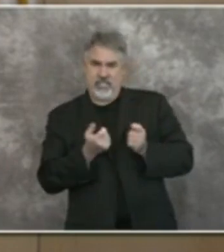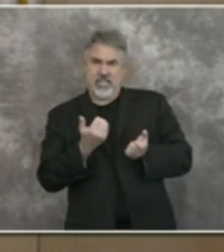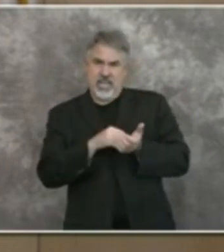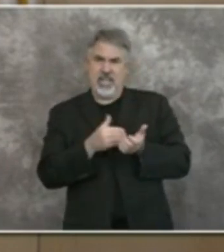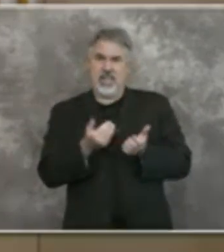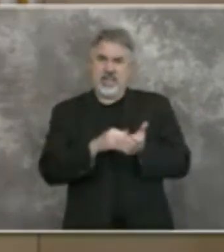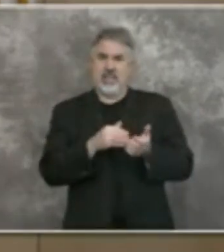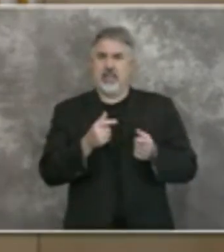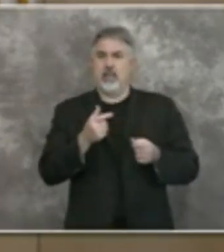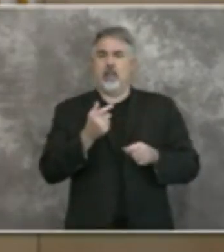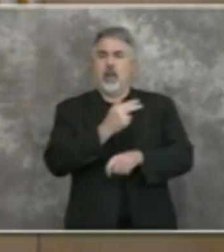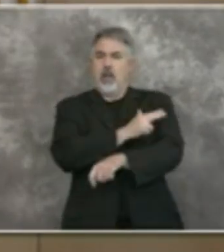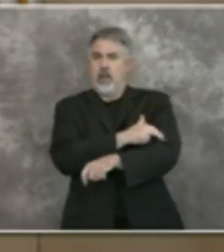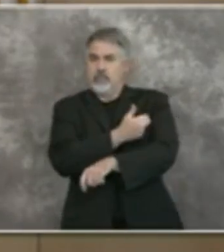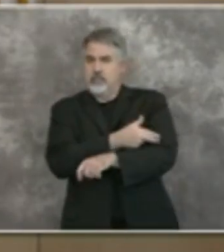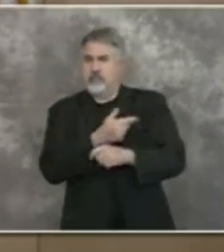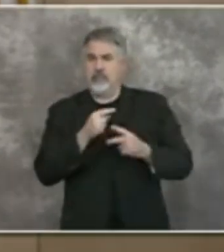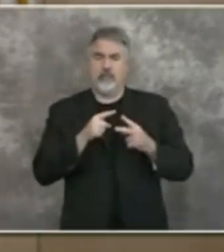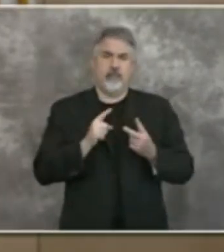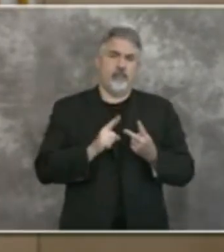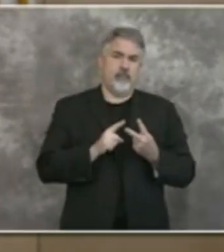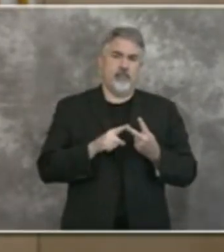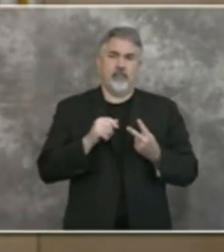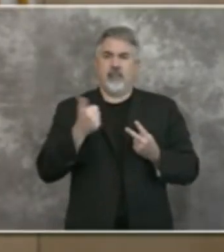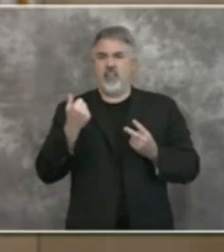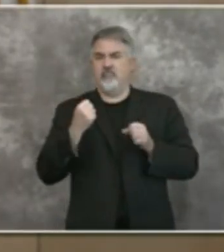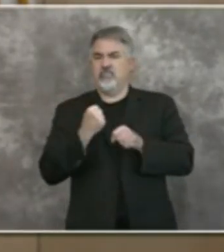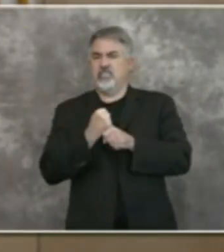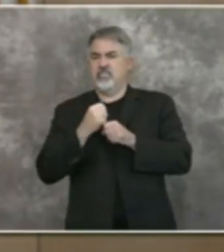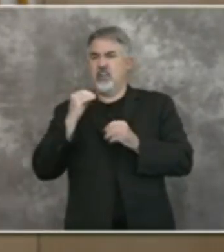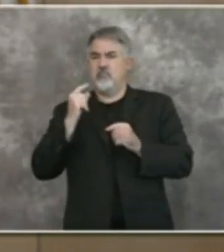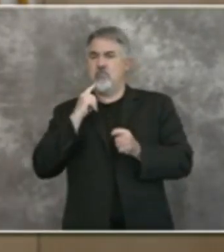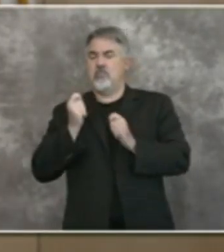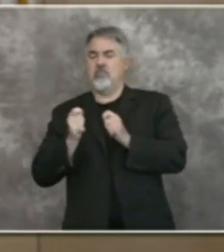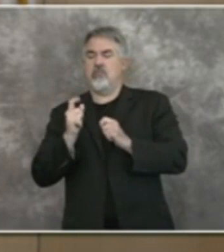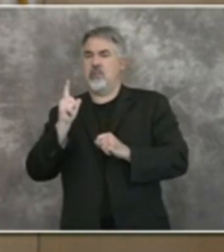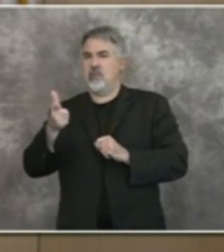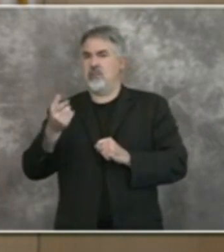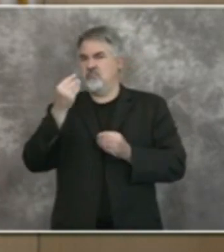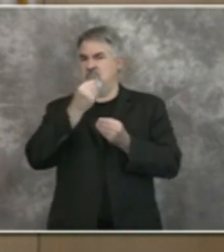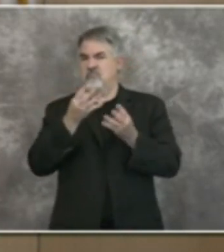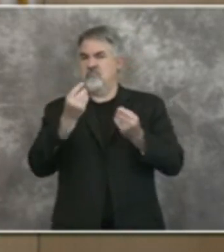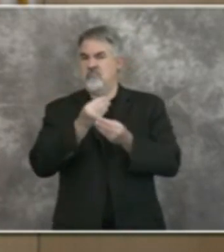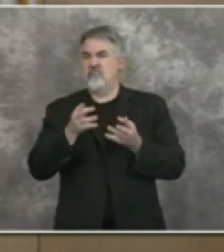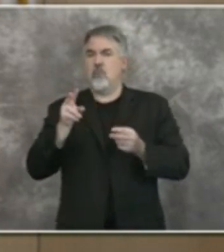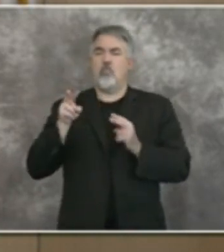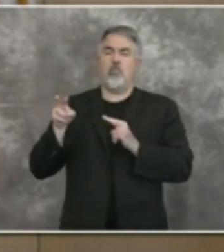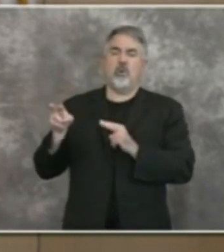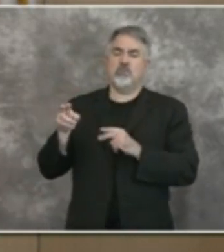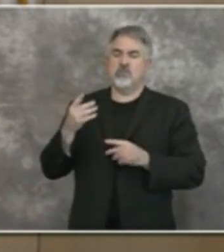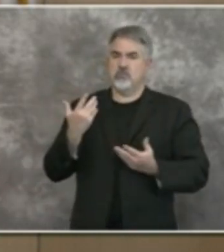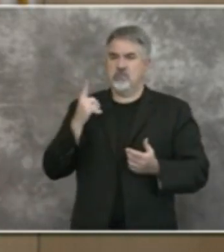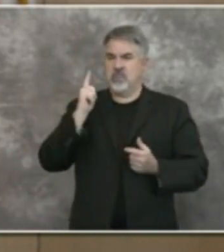COUNTY EVEN MORE. IT IS POSSIBLE THAT WE MAY OBTAIN A POTENTIAL REVISION TO CURRENT METRICS RELATED TO HOSPITAL